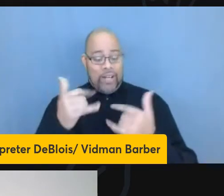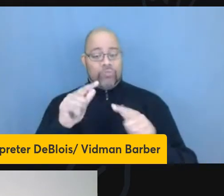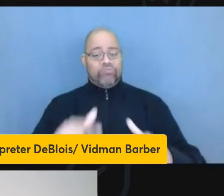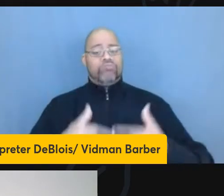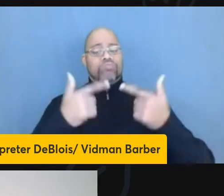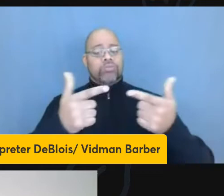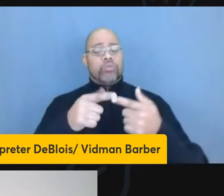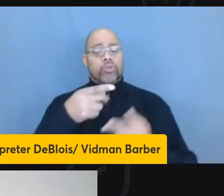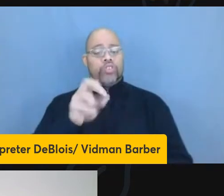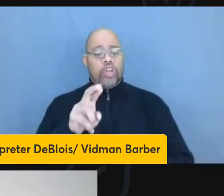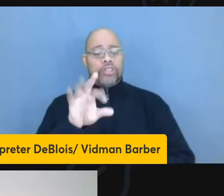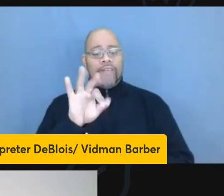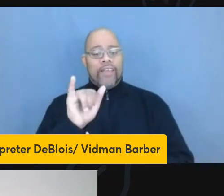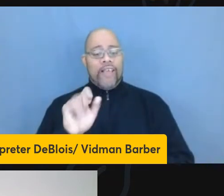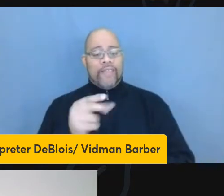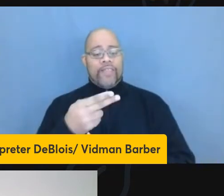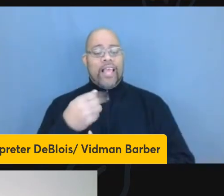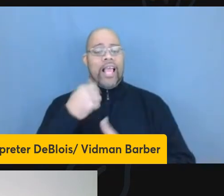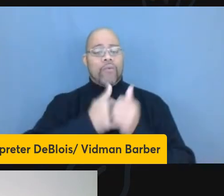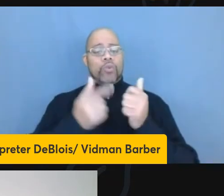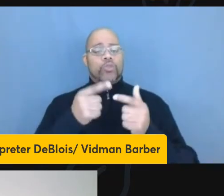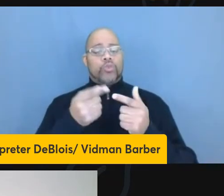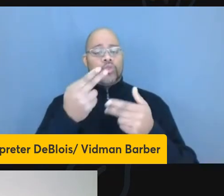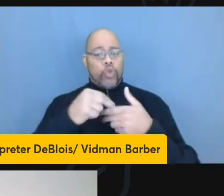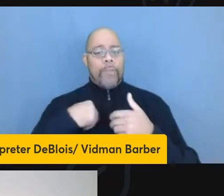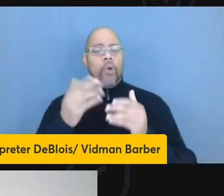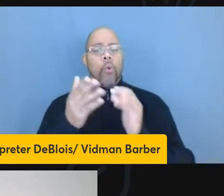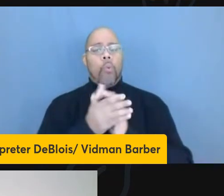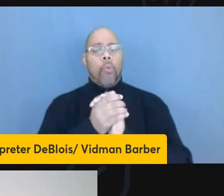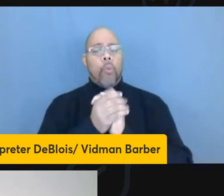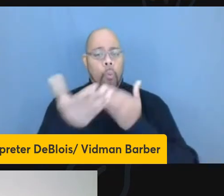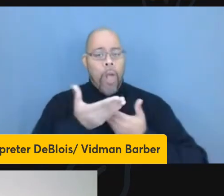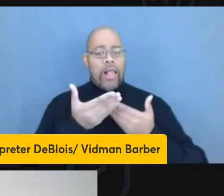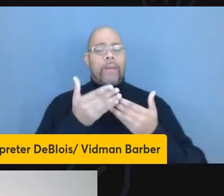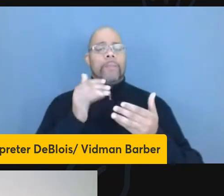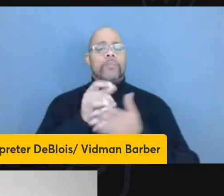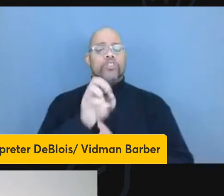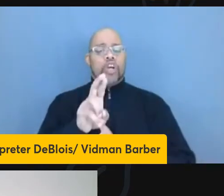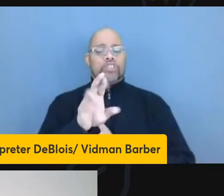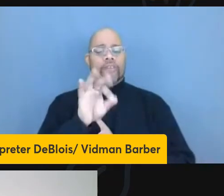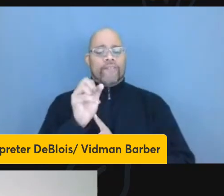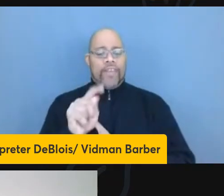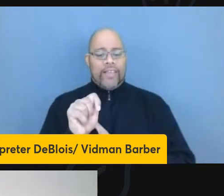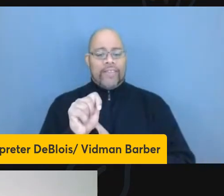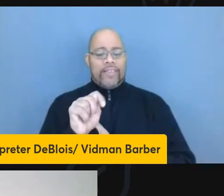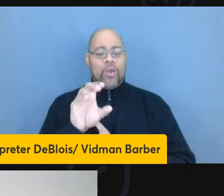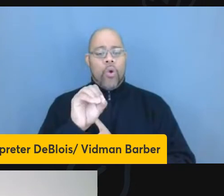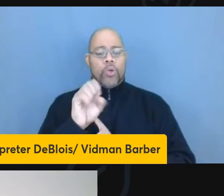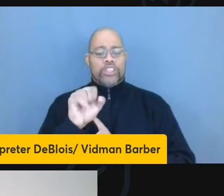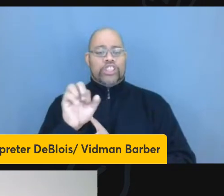And I would like everyone to join me in welcoming our keynote speaker, Dr. Faith was here. That effect.